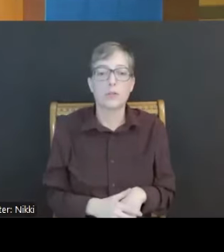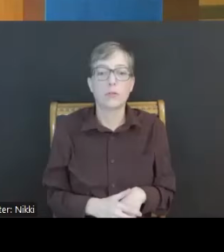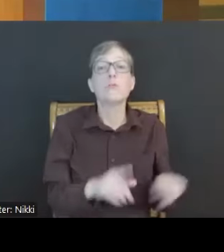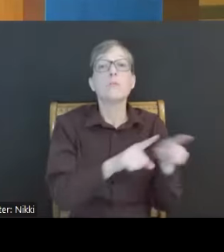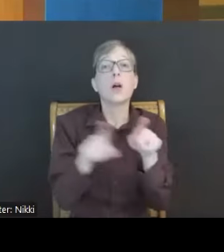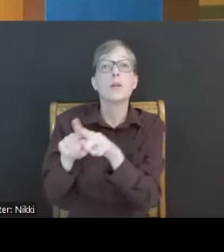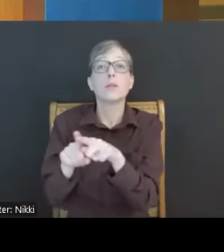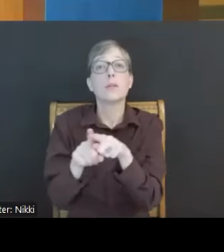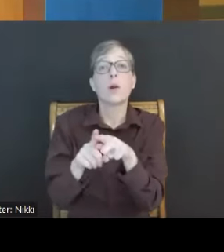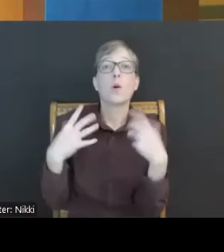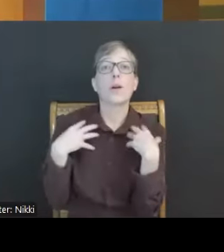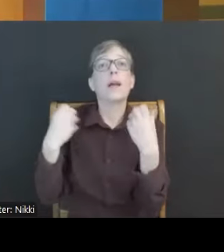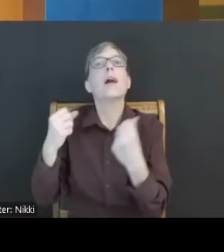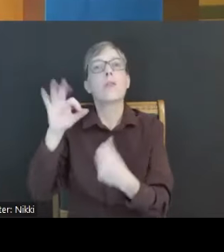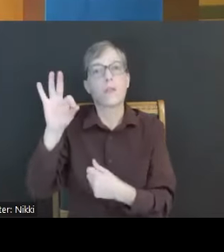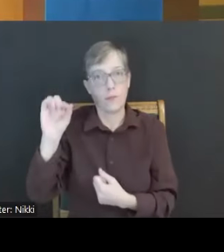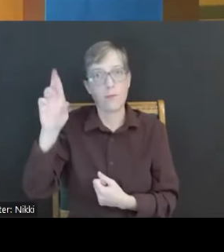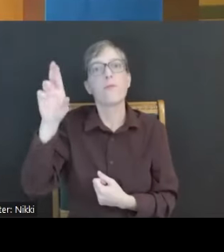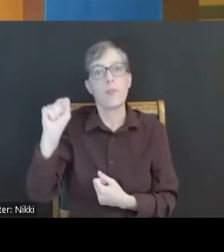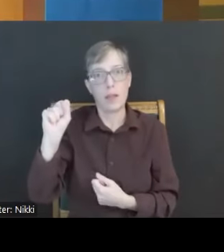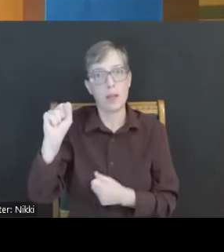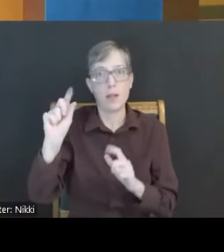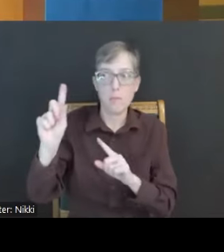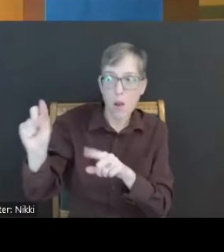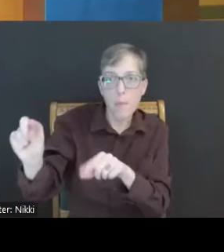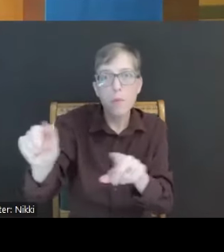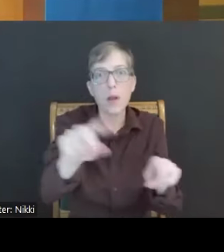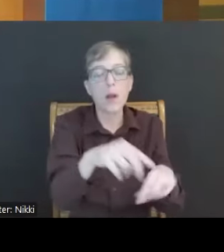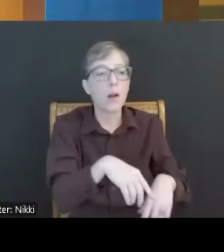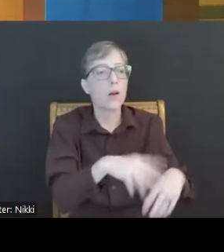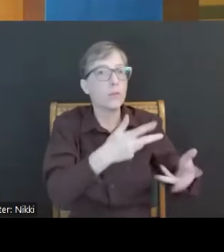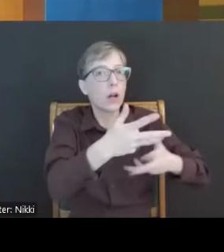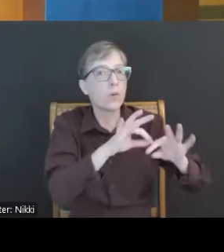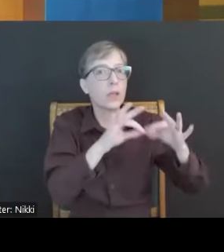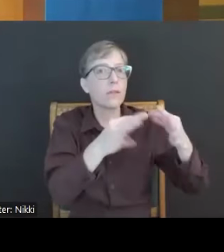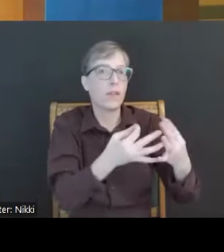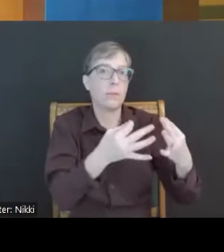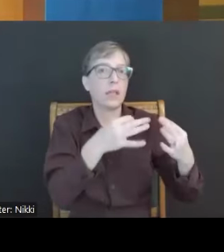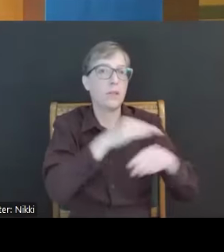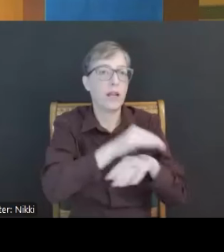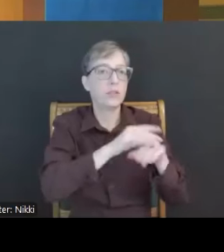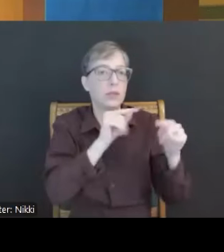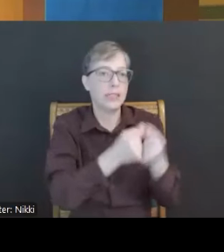Partners um our family advisory uh teams within the community um so there are some strategies that